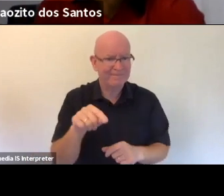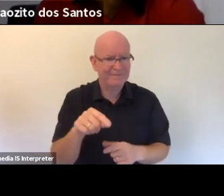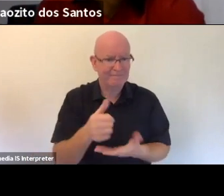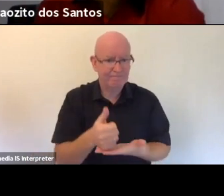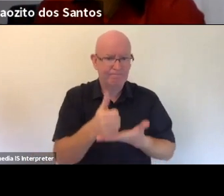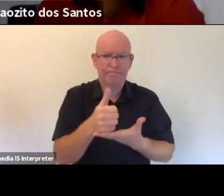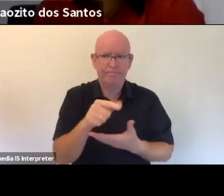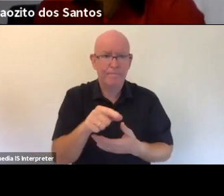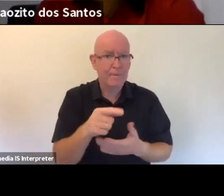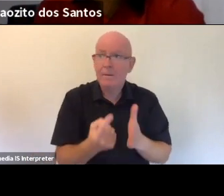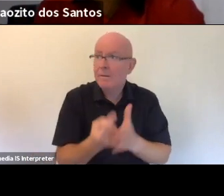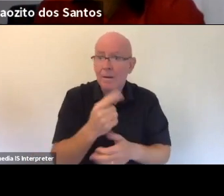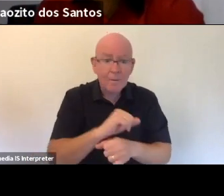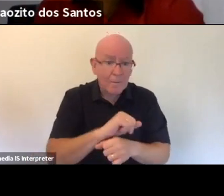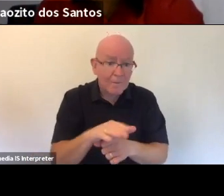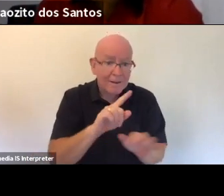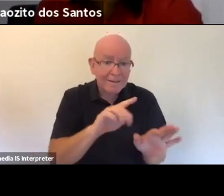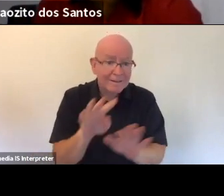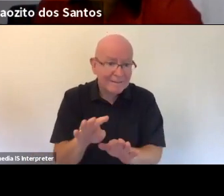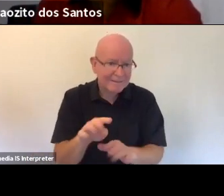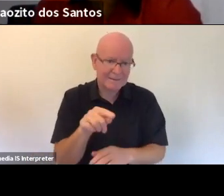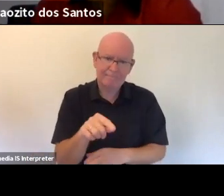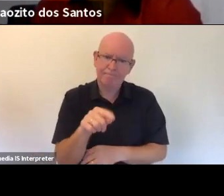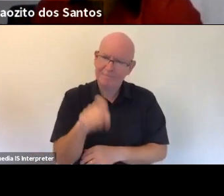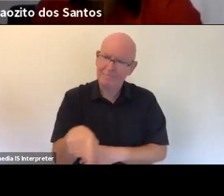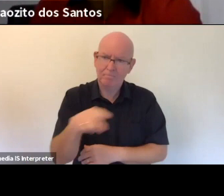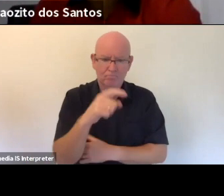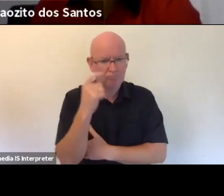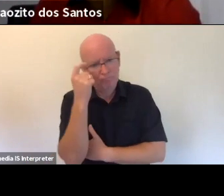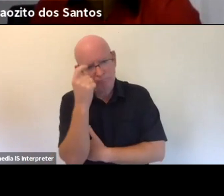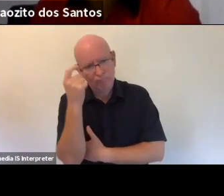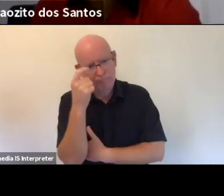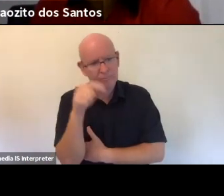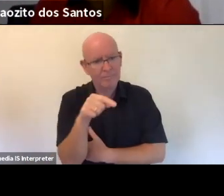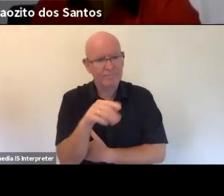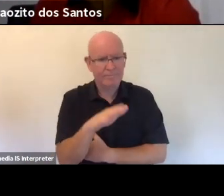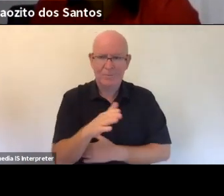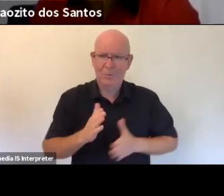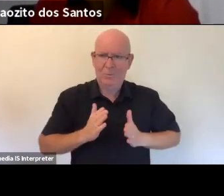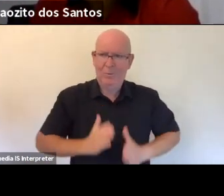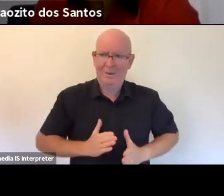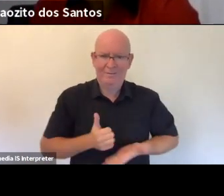So this is only for those wh… can be benefit from the COVID-19 subsidy